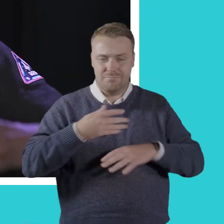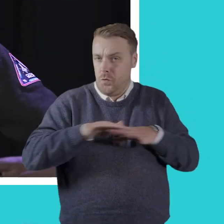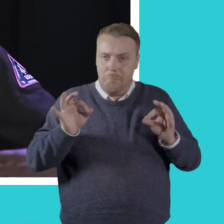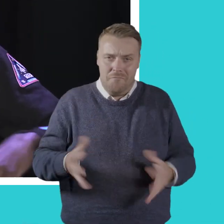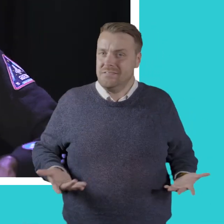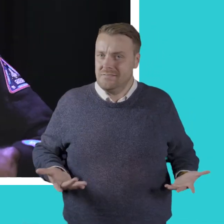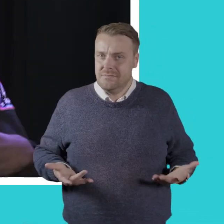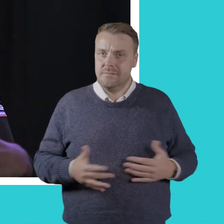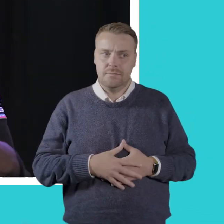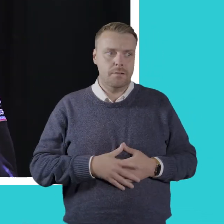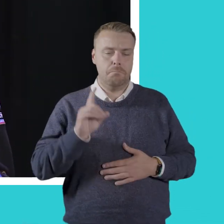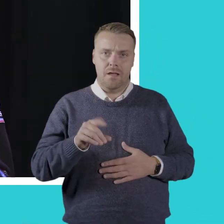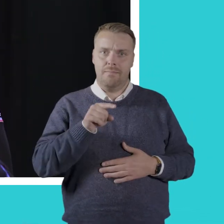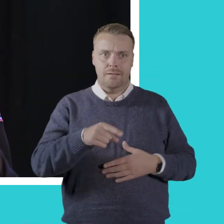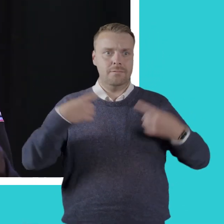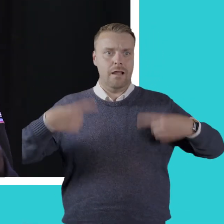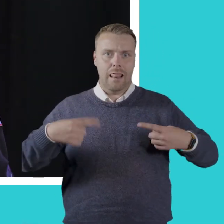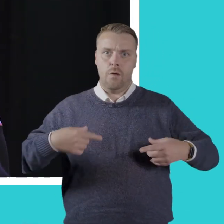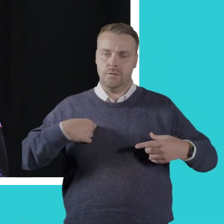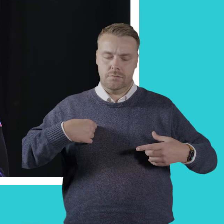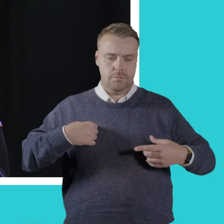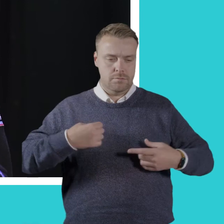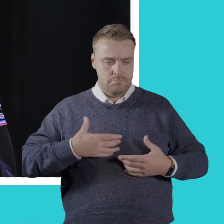this is allowing us to ensure that we can guide young people into becoming the leaders that we